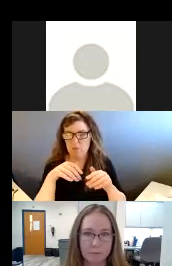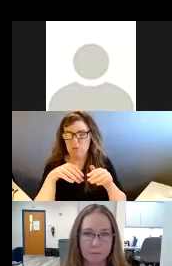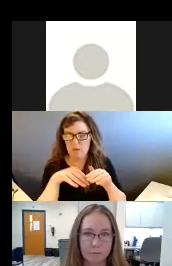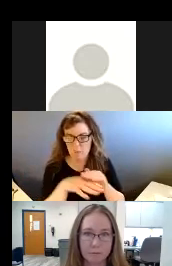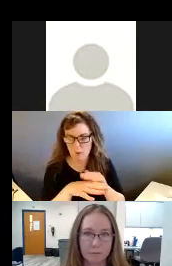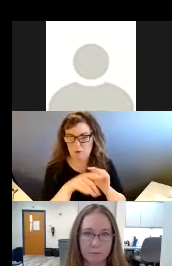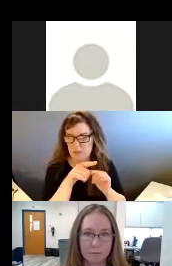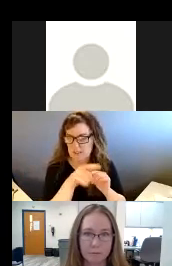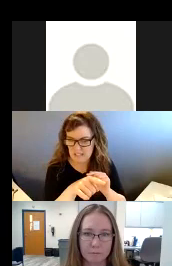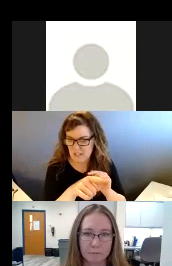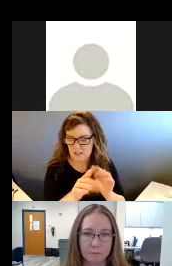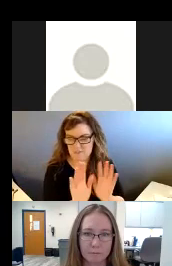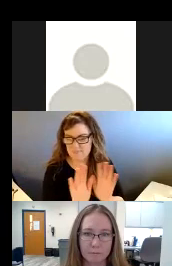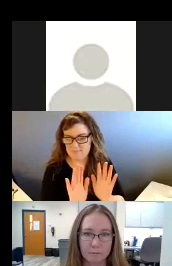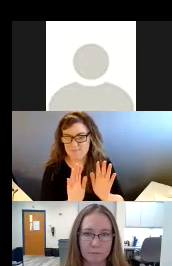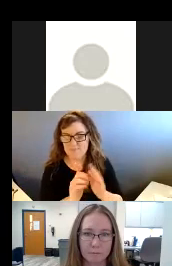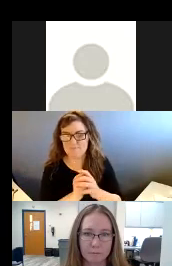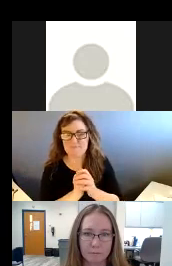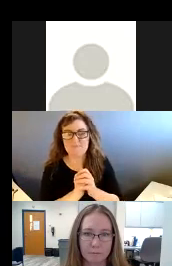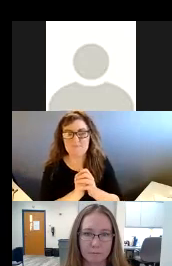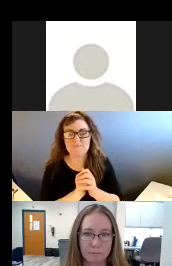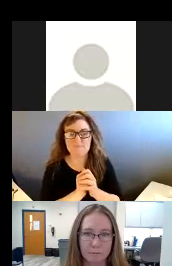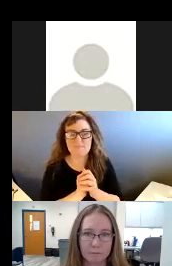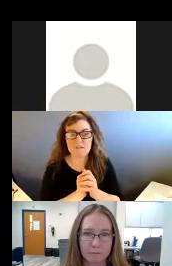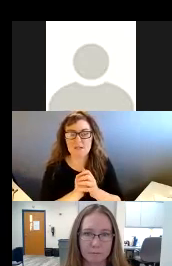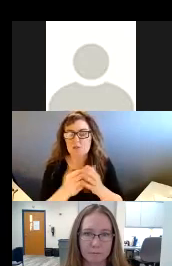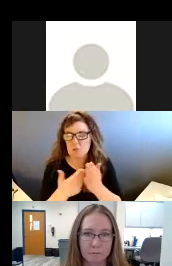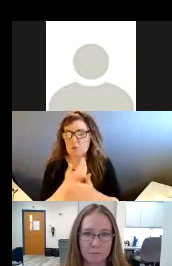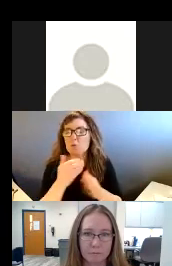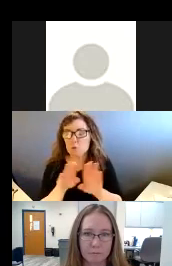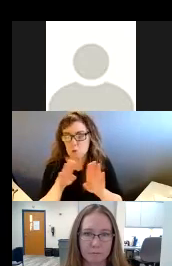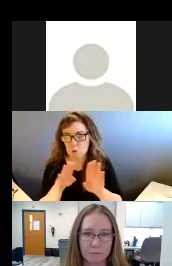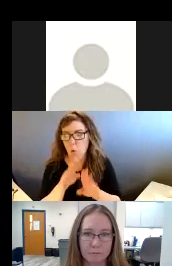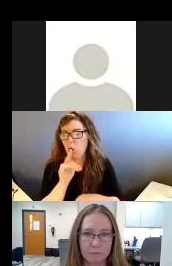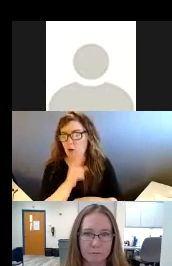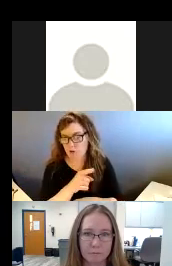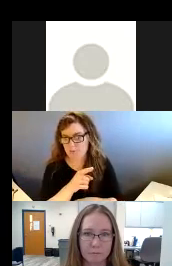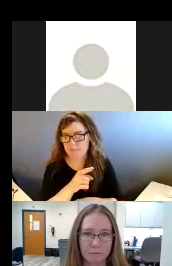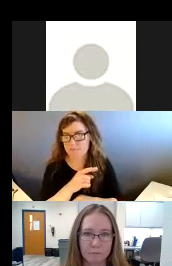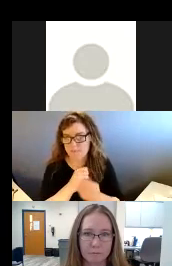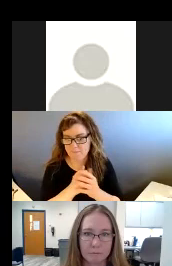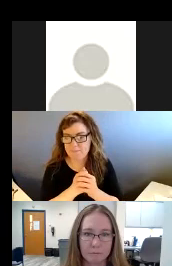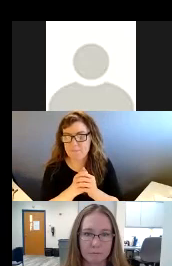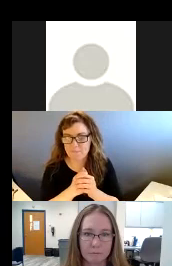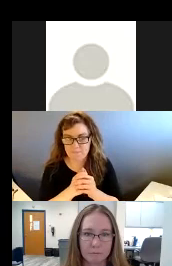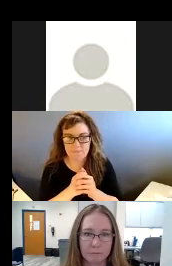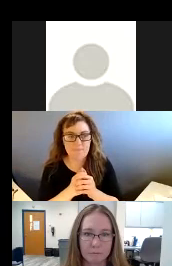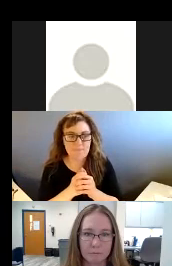INSTALLING A NEW DOOR HERE. AND THEN, LIKE I SAID, THEY CONSIDERED, ONCE THEY